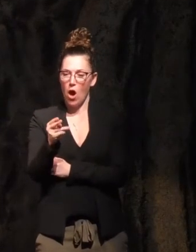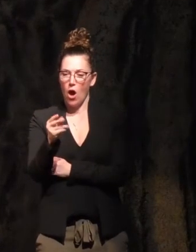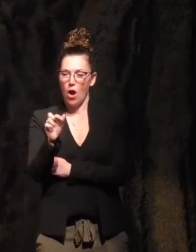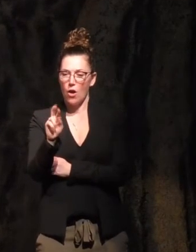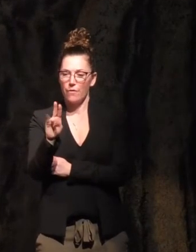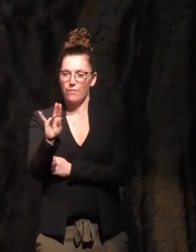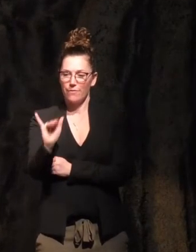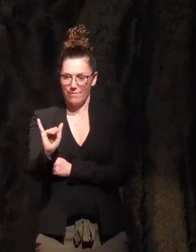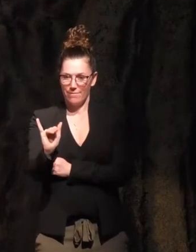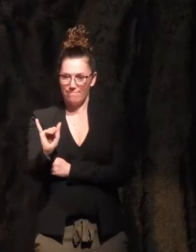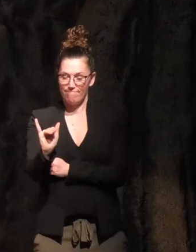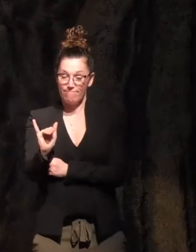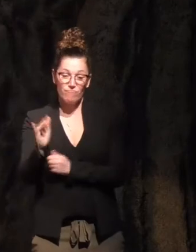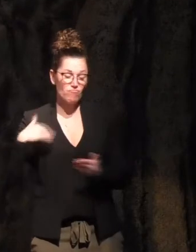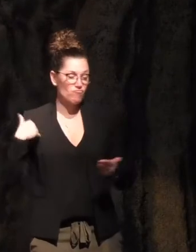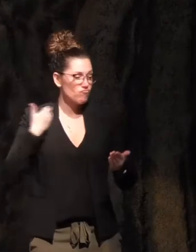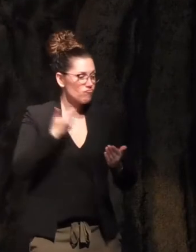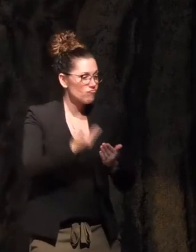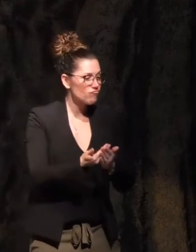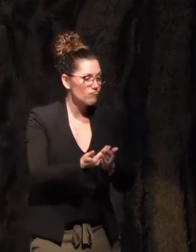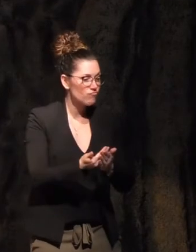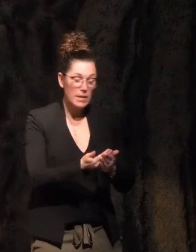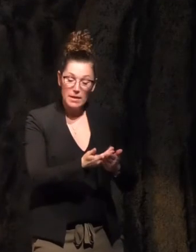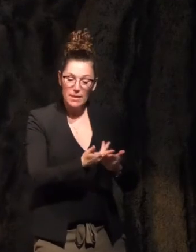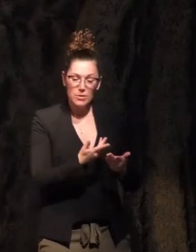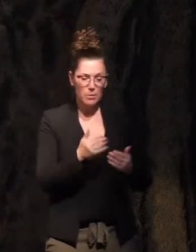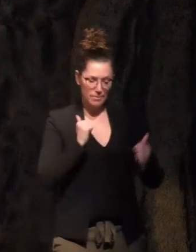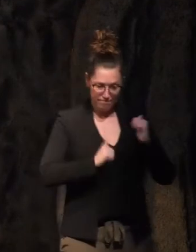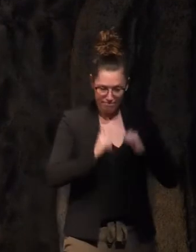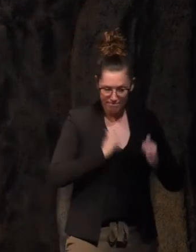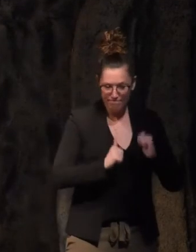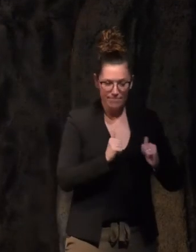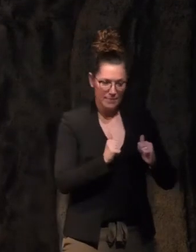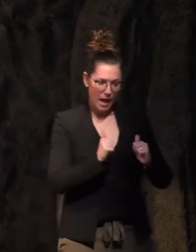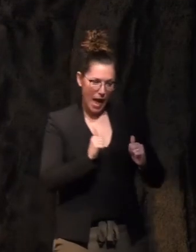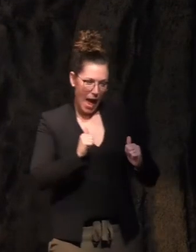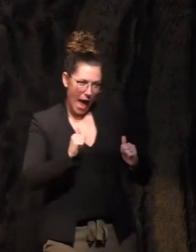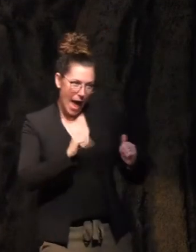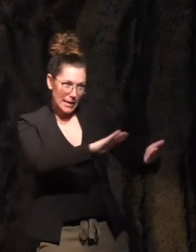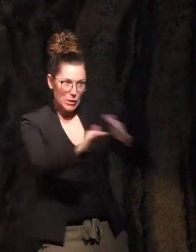on a weekday morning and be a community witness to a treaty that she would be signing.